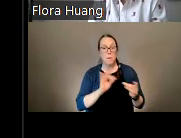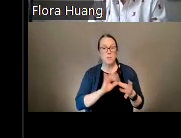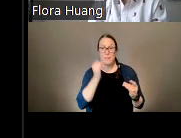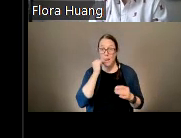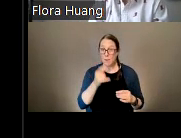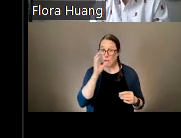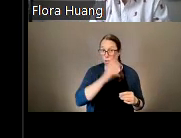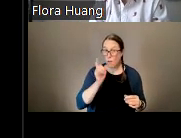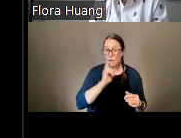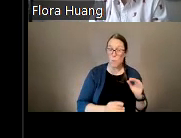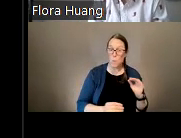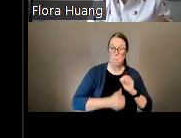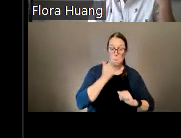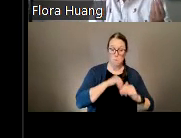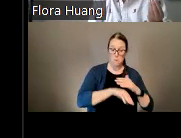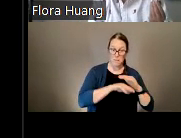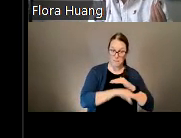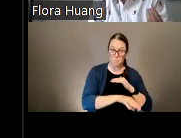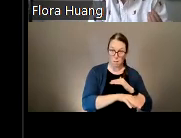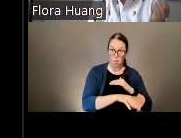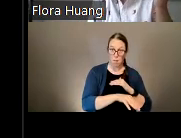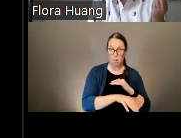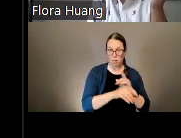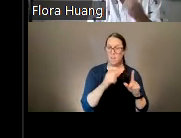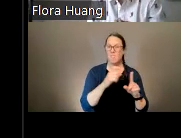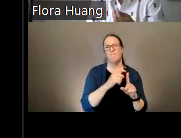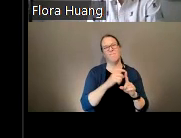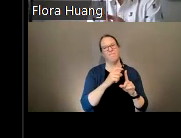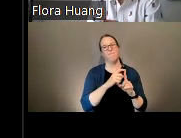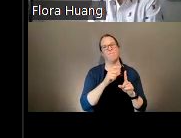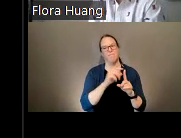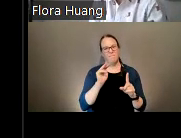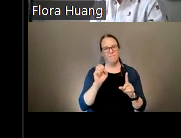for the most accessible product, Microsoft Word is your best bet.